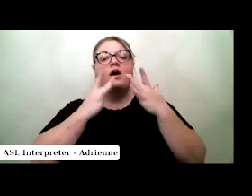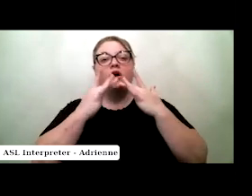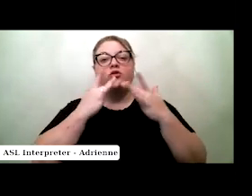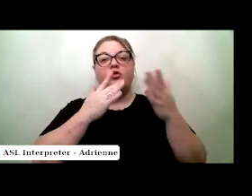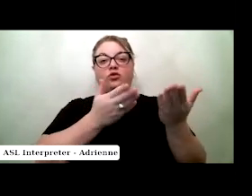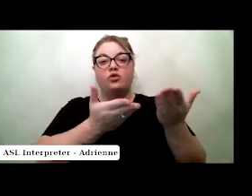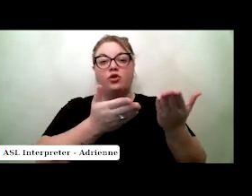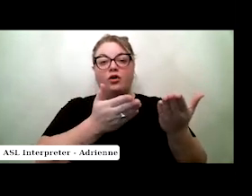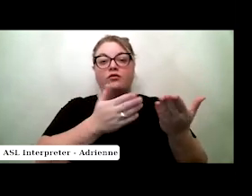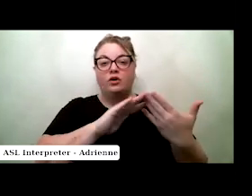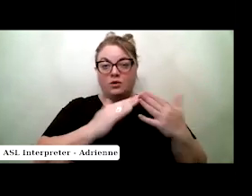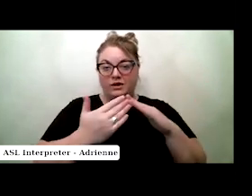Looking at the state level.